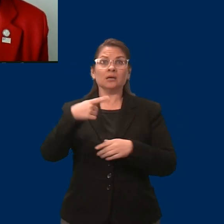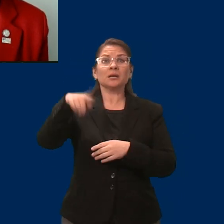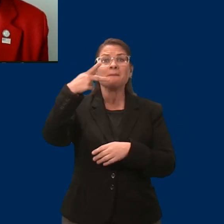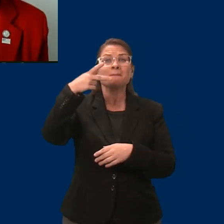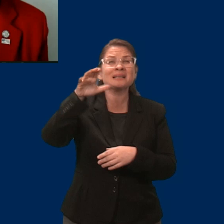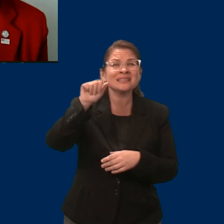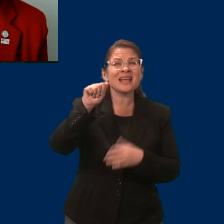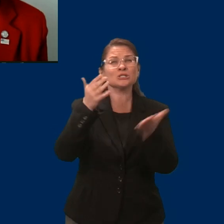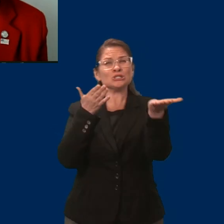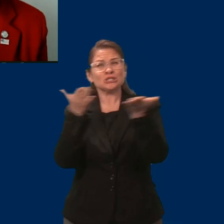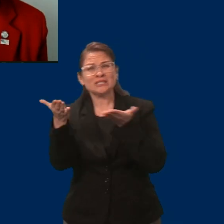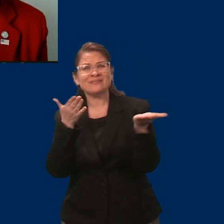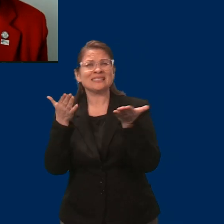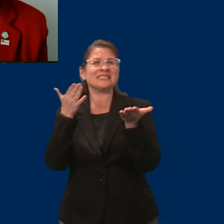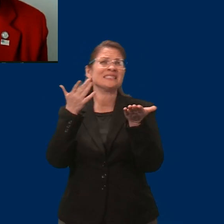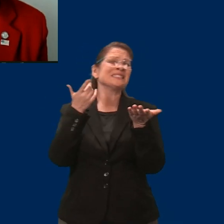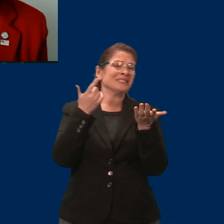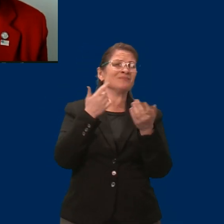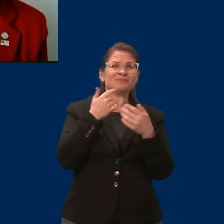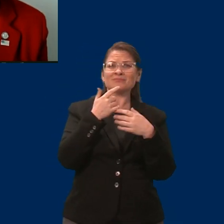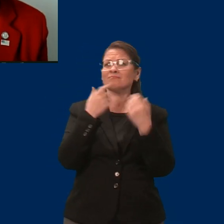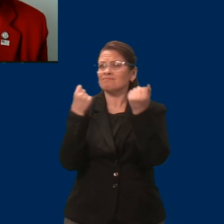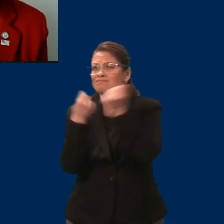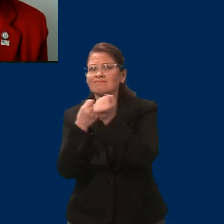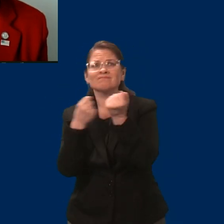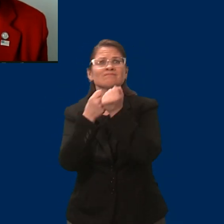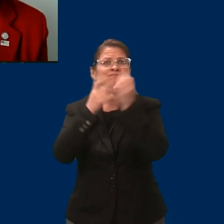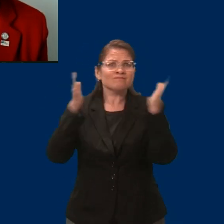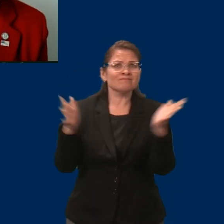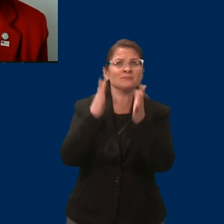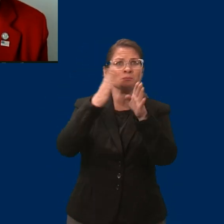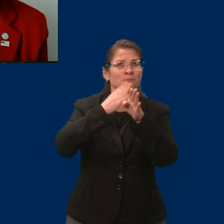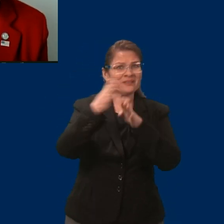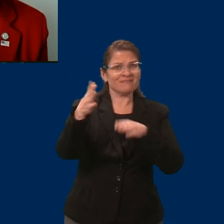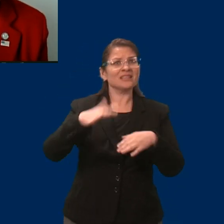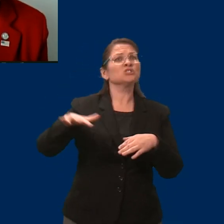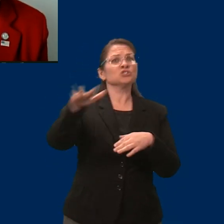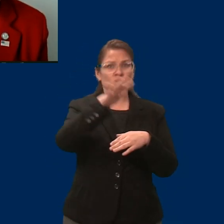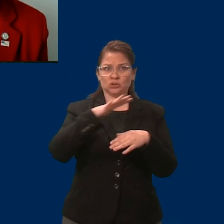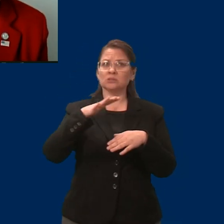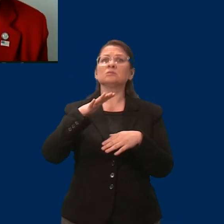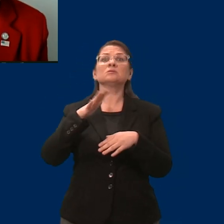professionals whose work allows Minnesotans with disabilities to live, play, and work independently